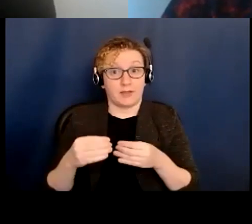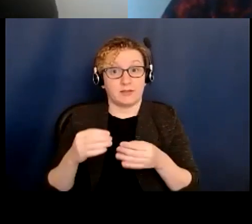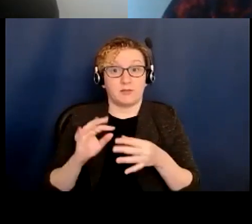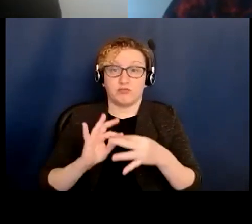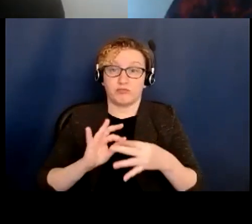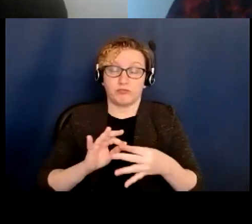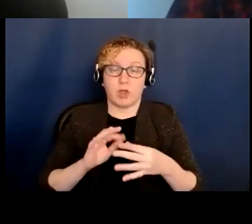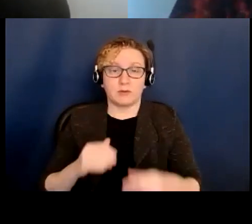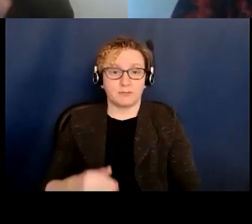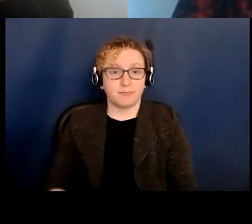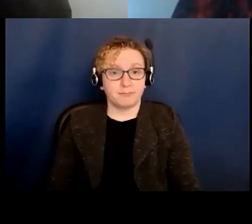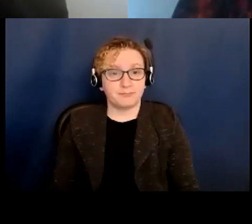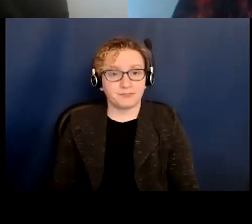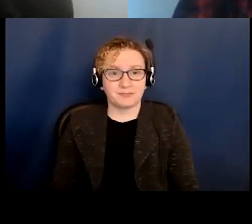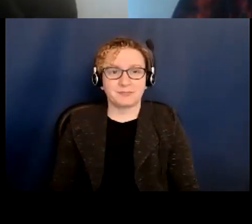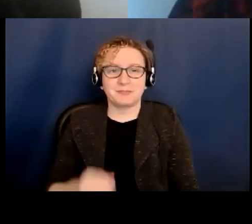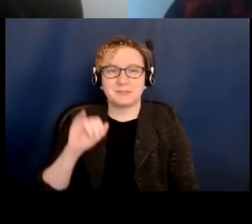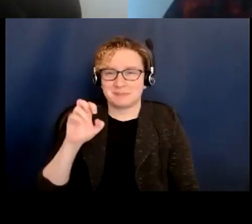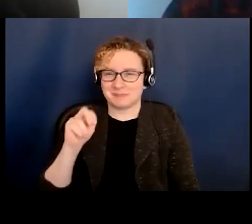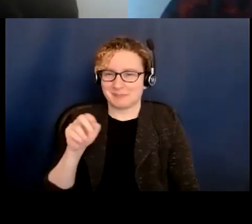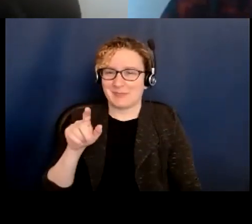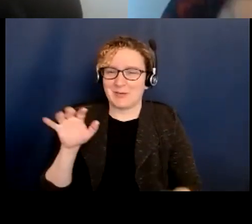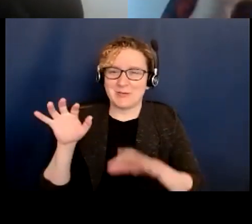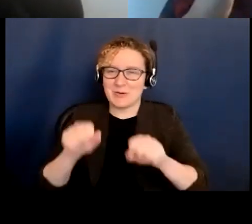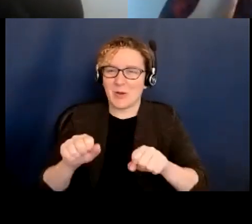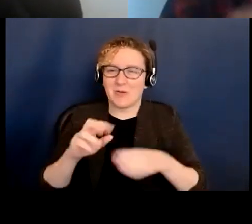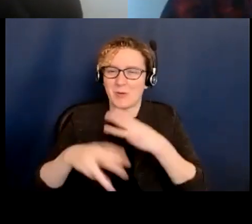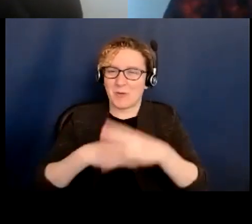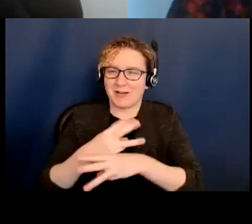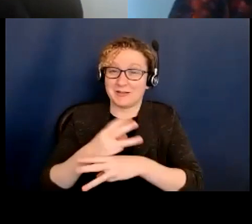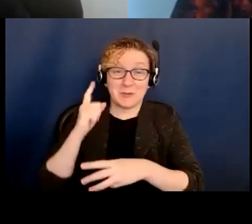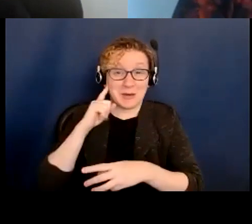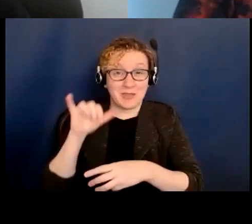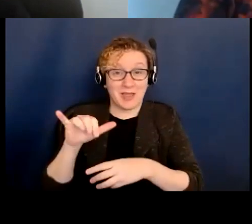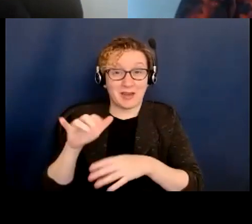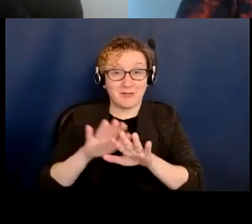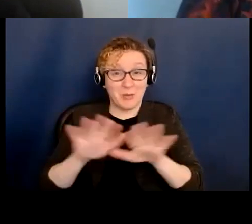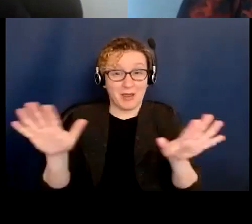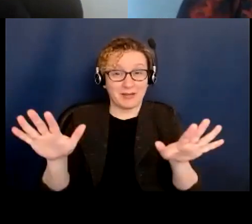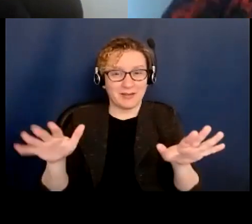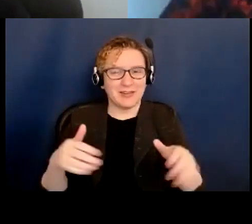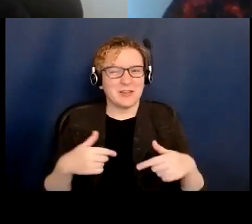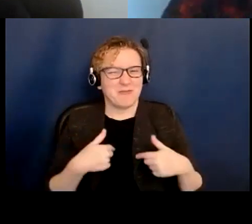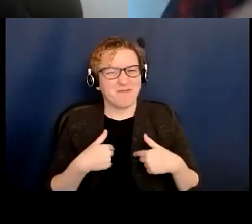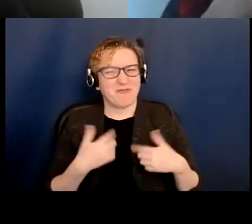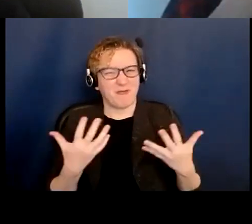Tenisha took over the world, did you hear that?